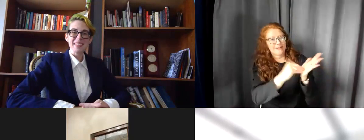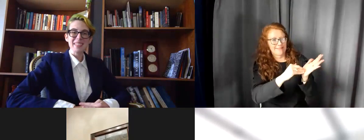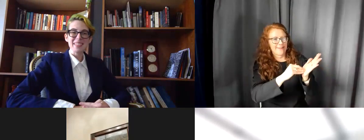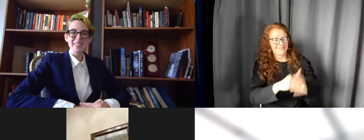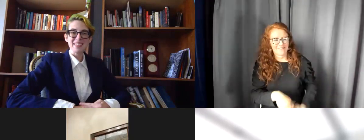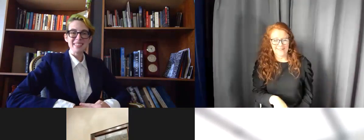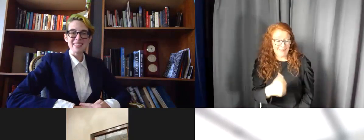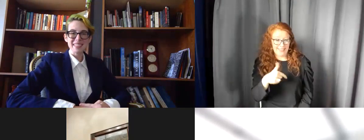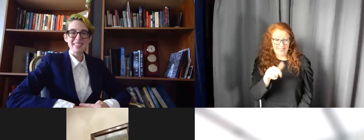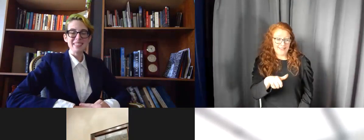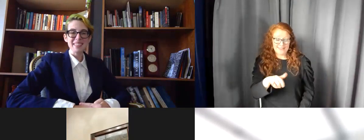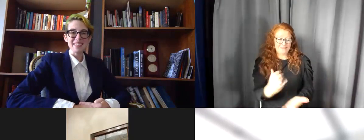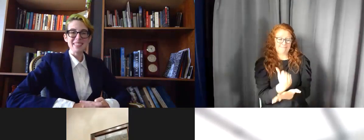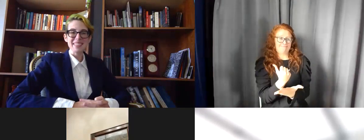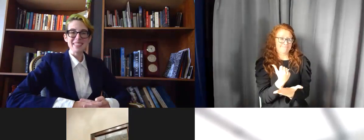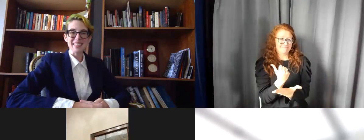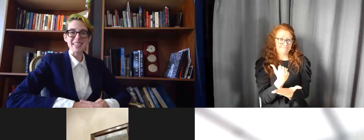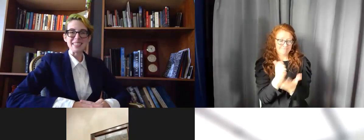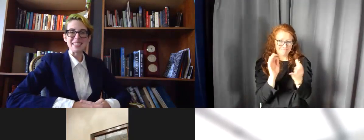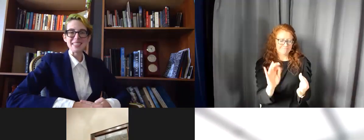Jordan Radford: great conversation. Farrah Garland: Yes.